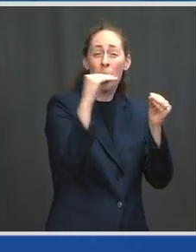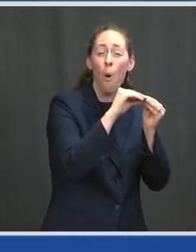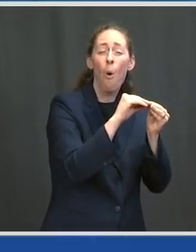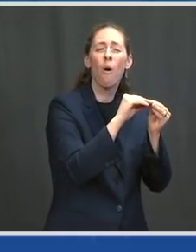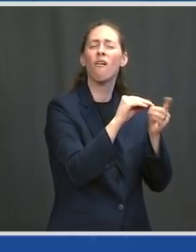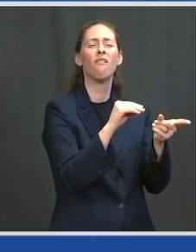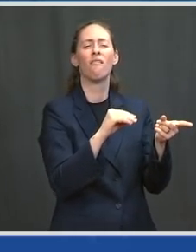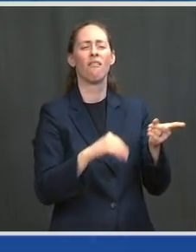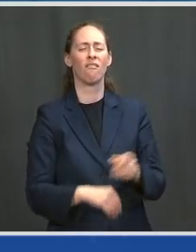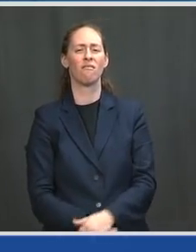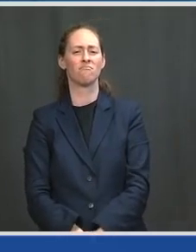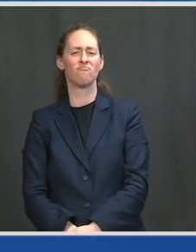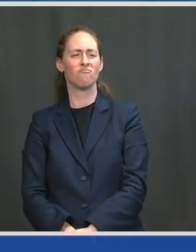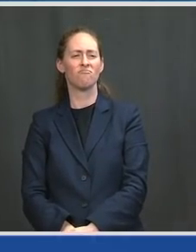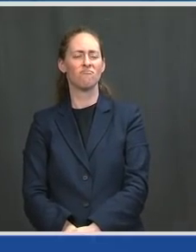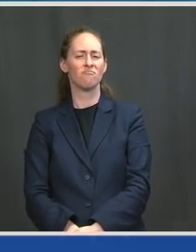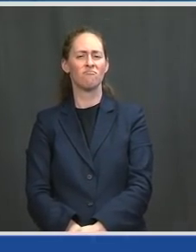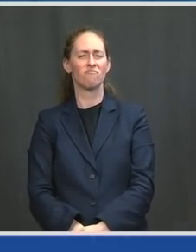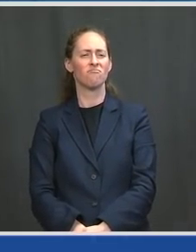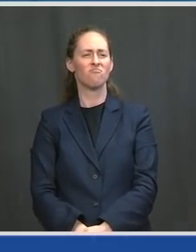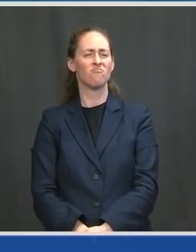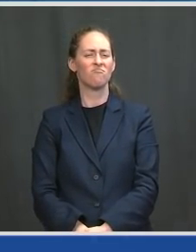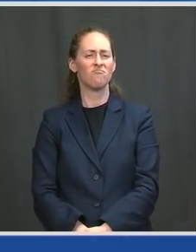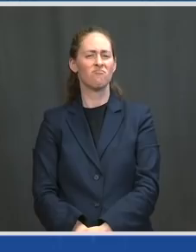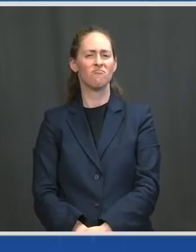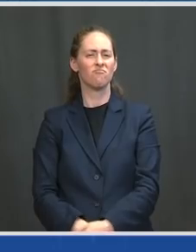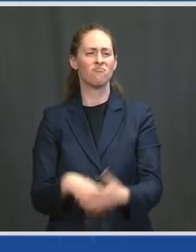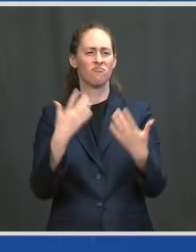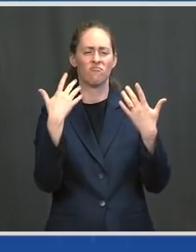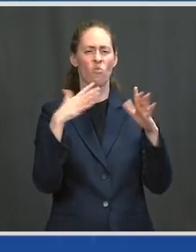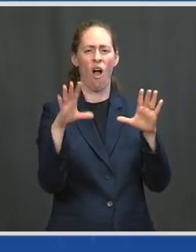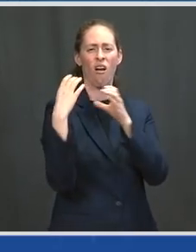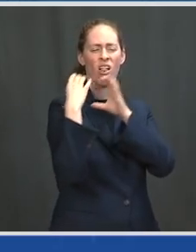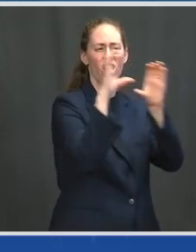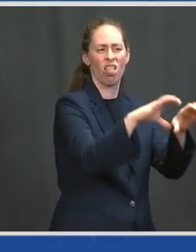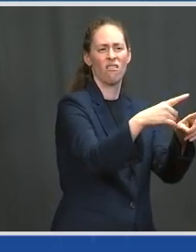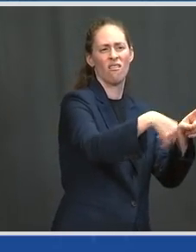this has to be a burden shared across the spectrum. Anyway, thank you, guys.